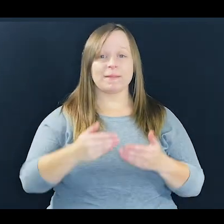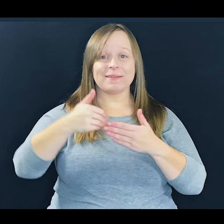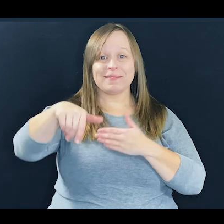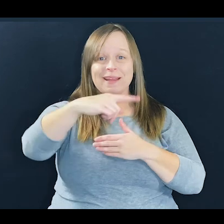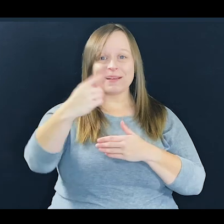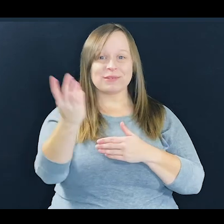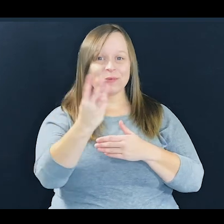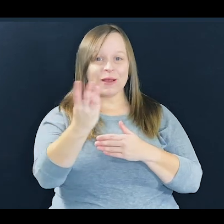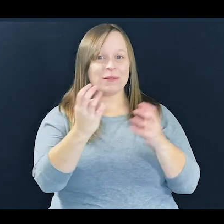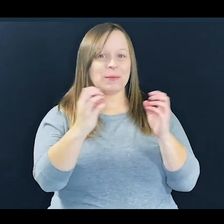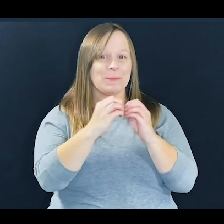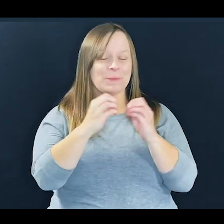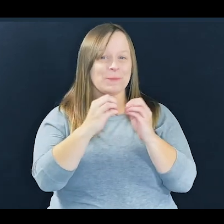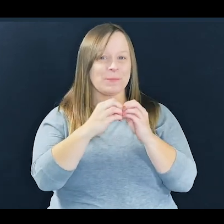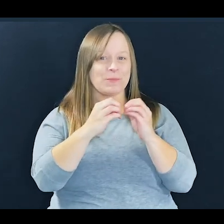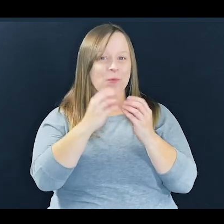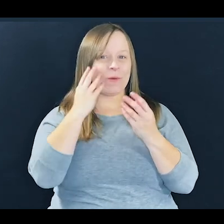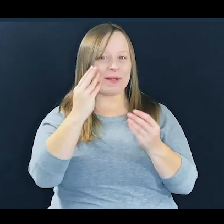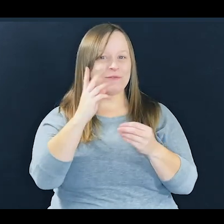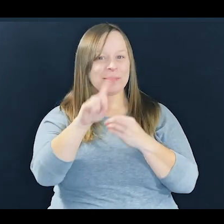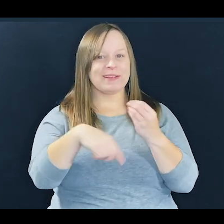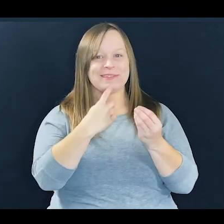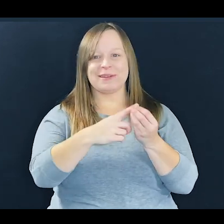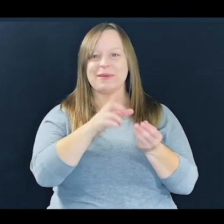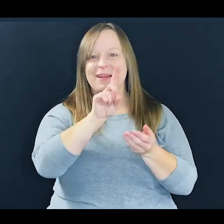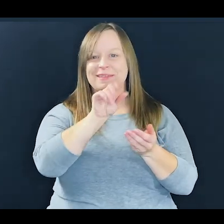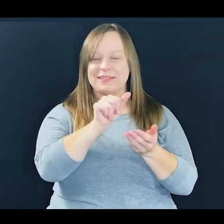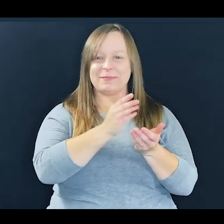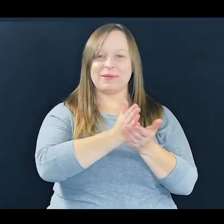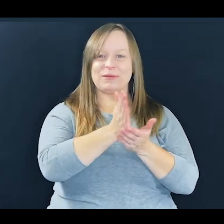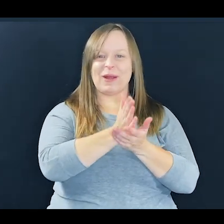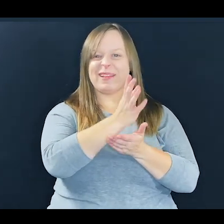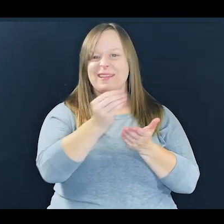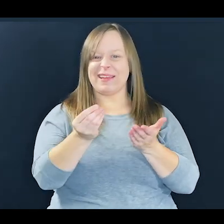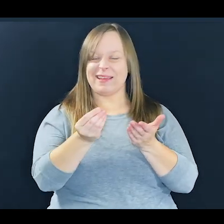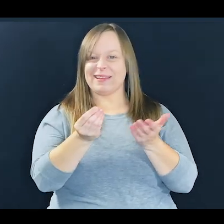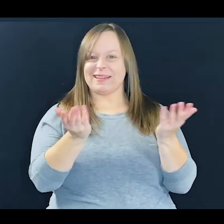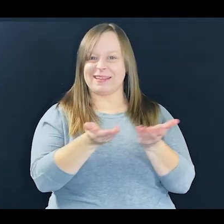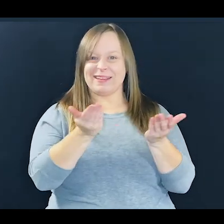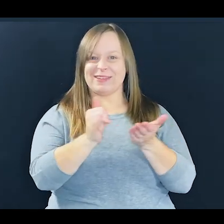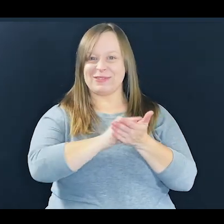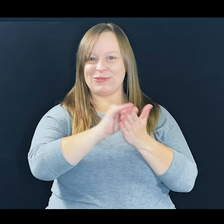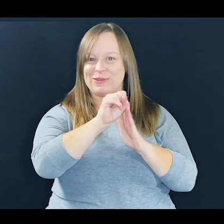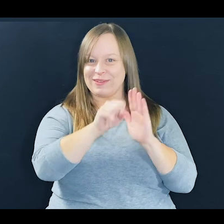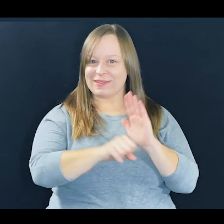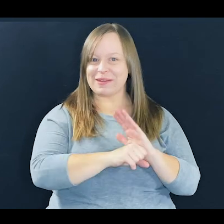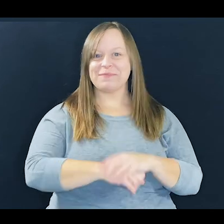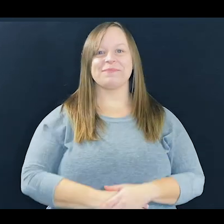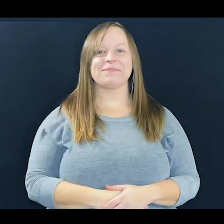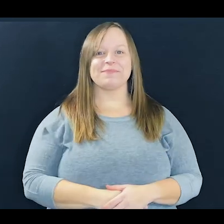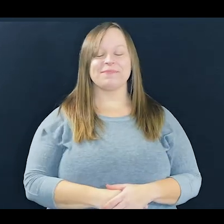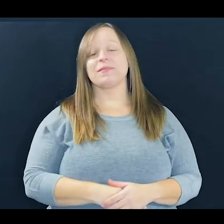Tune in next Wednesday, where we'll bring you more information on disability rights in the state of New York.